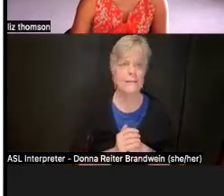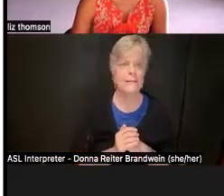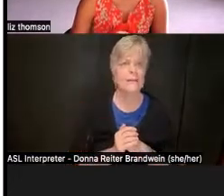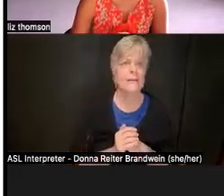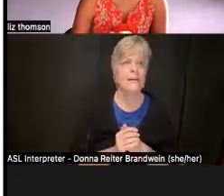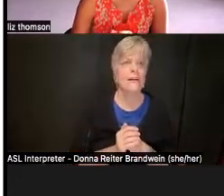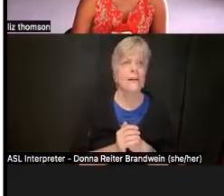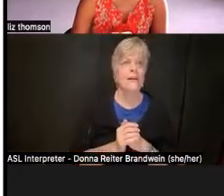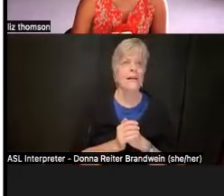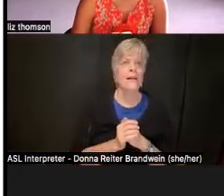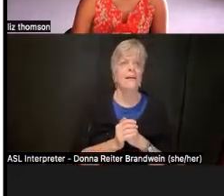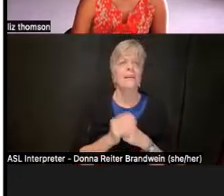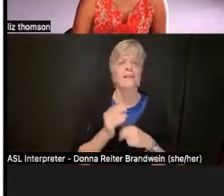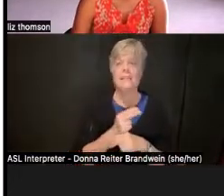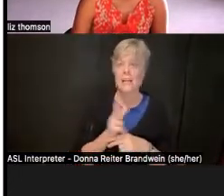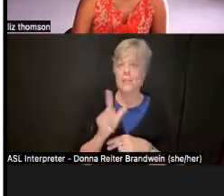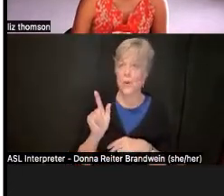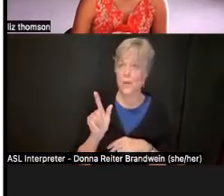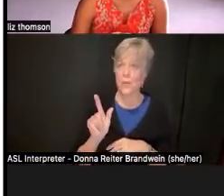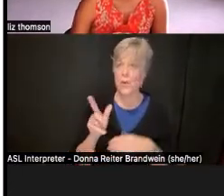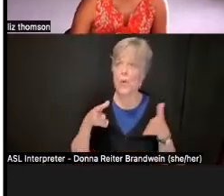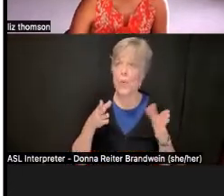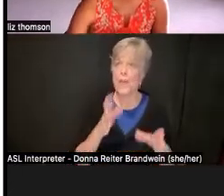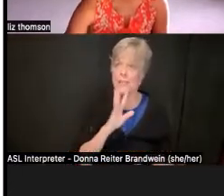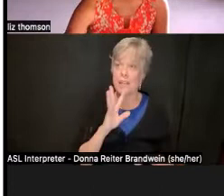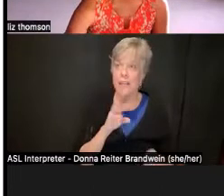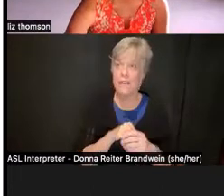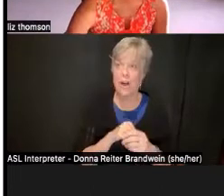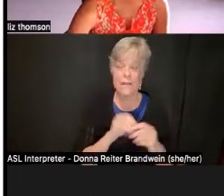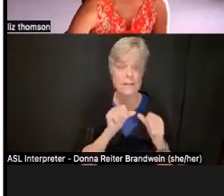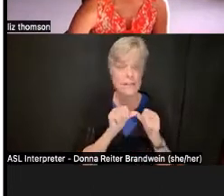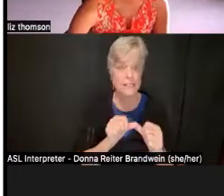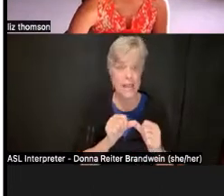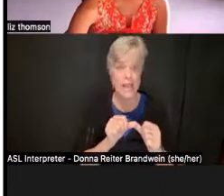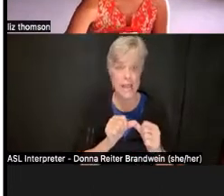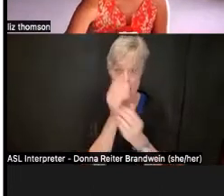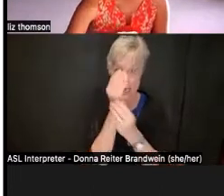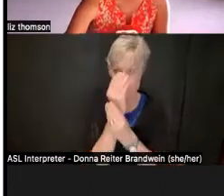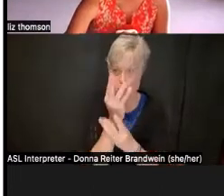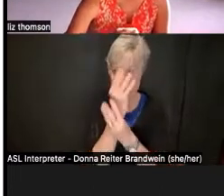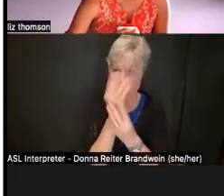Slide 21, ways to get involved and stay informed. Again, consider doing a poster,